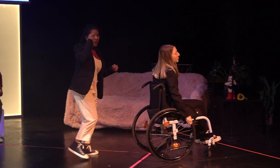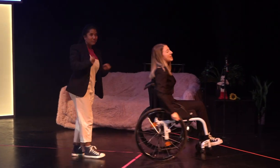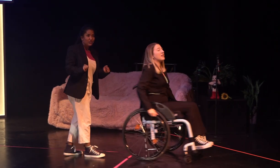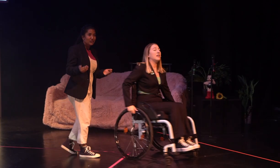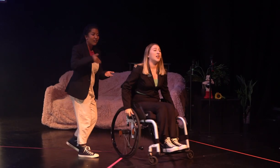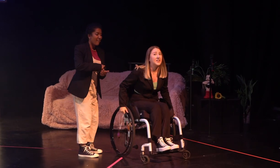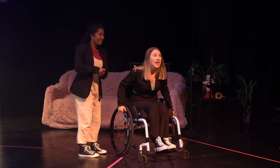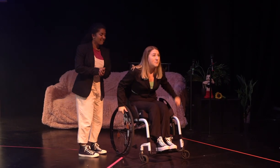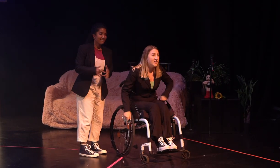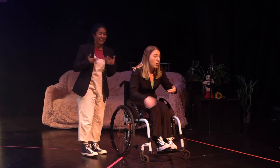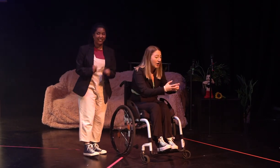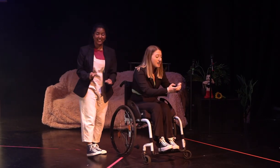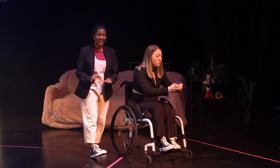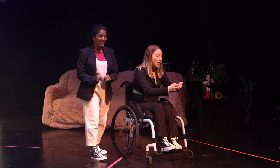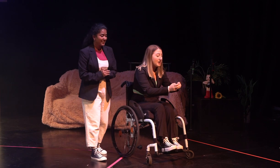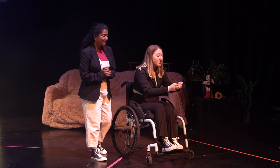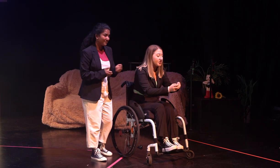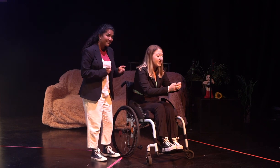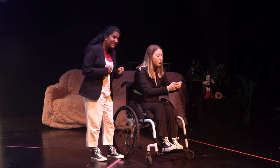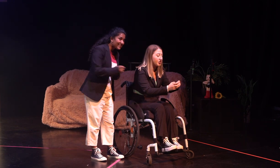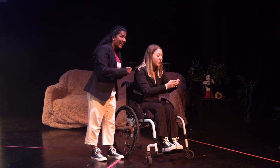to me. I feel like a bit of an ogre. I message her to see how she's